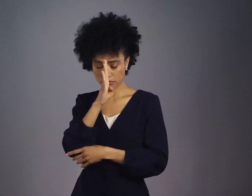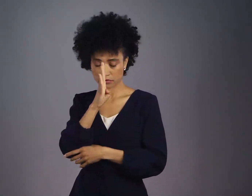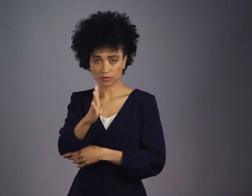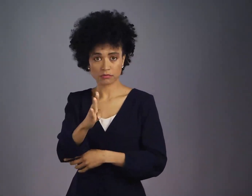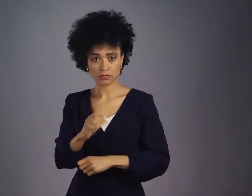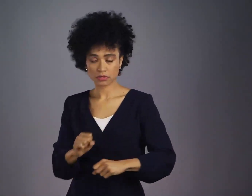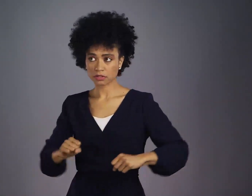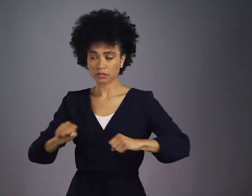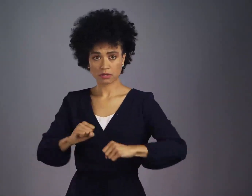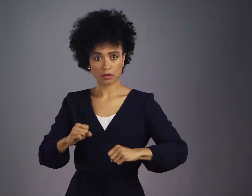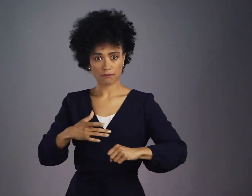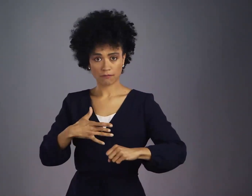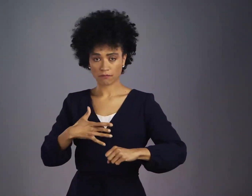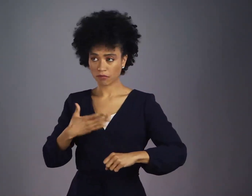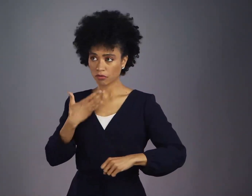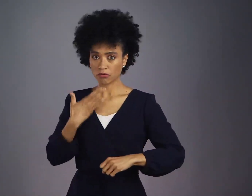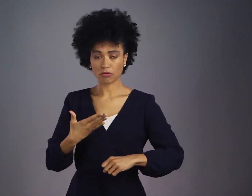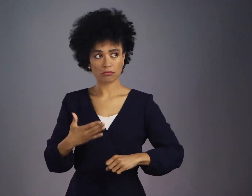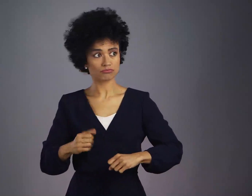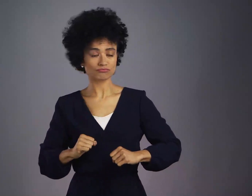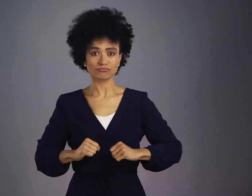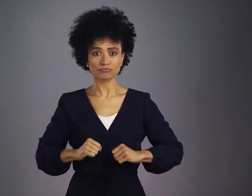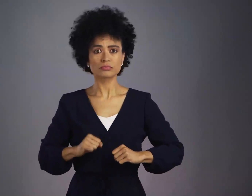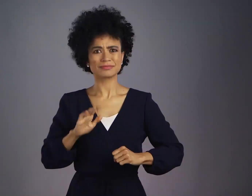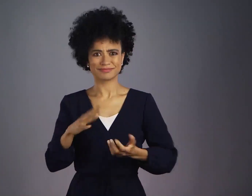Discuss this with him when he is sober and in good spirits.